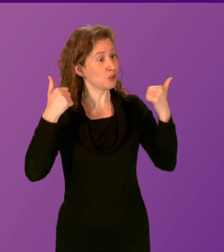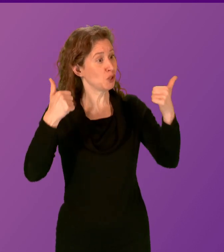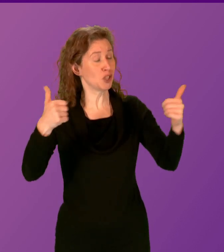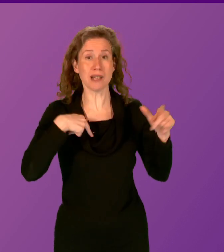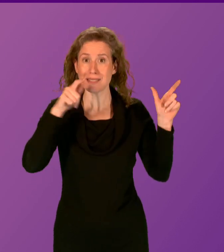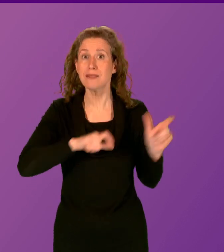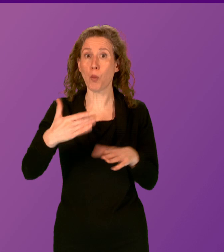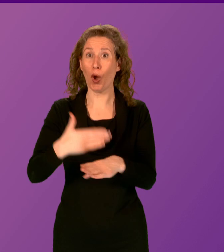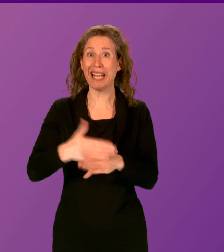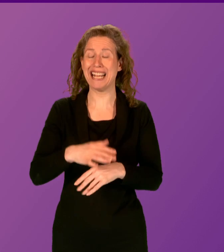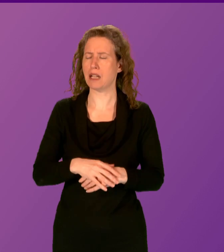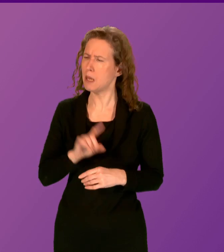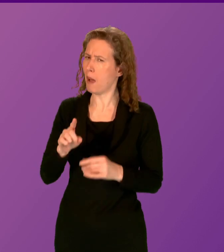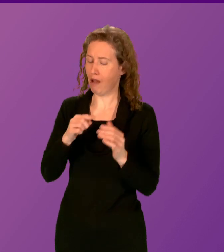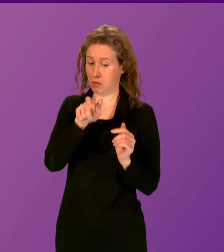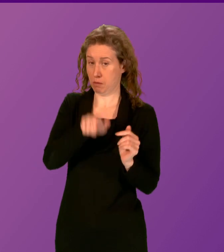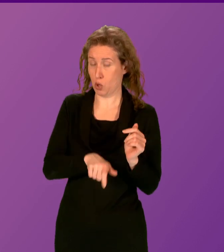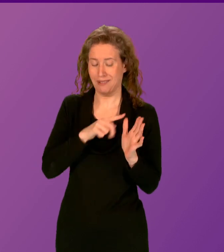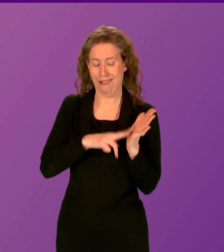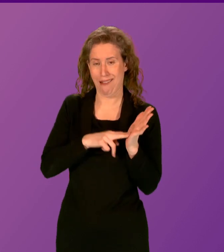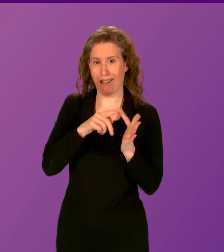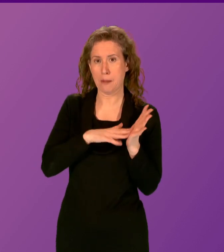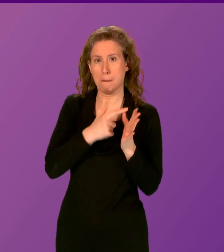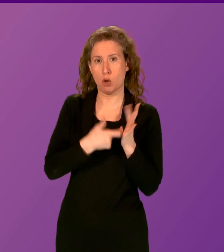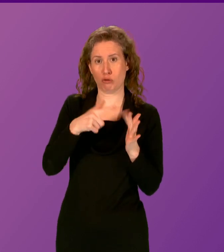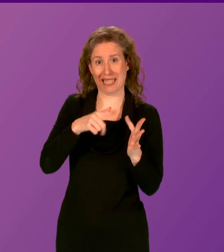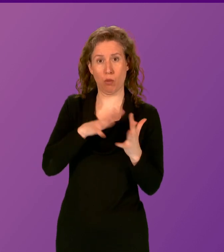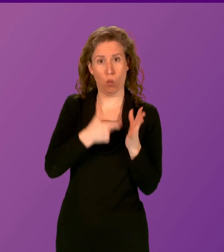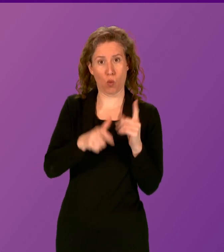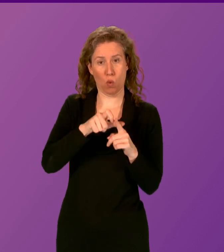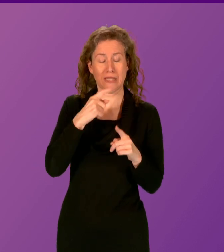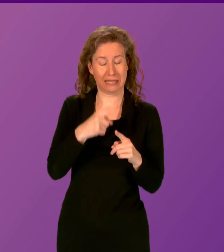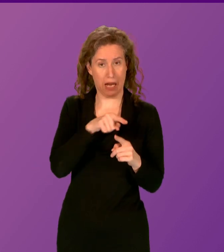However, Anne Marie Ward, who is chief executive officer of Faces & Voices of Recovery UK—FAVOR UK—said that Government leaders